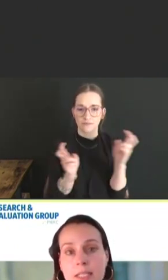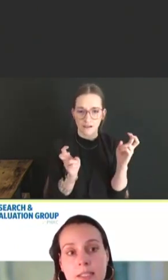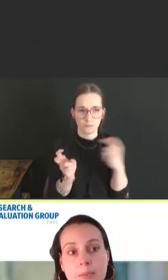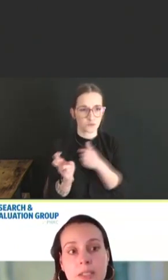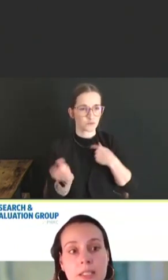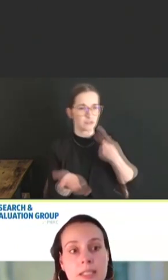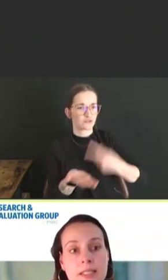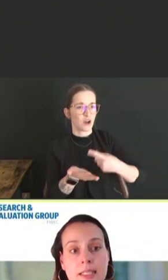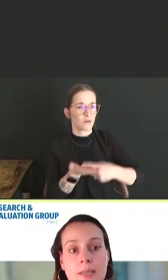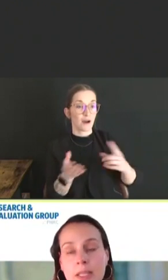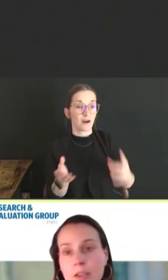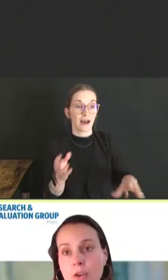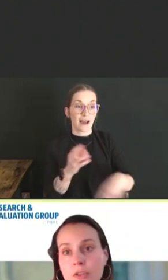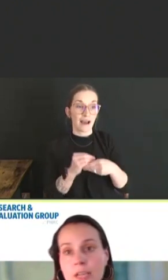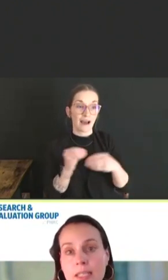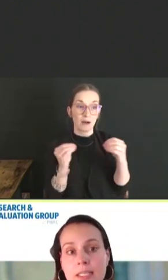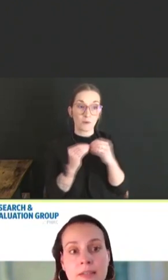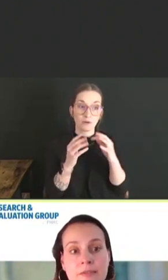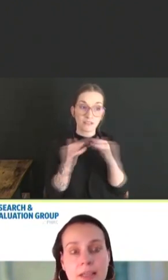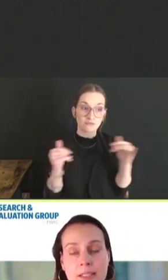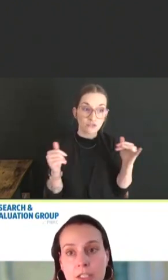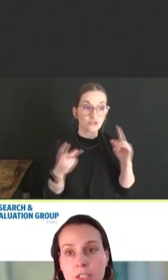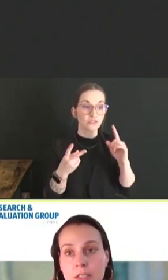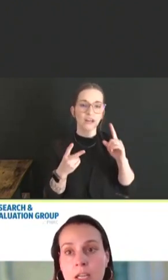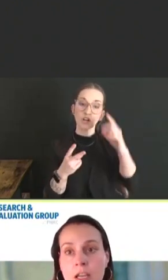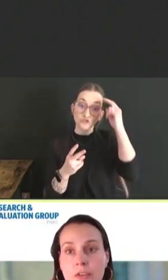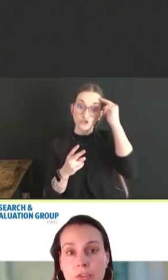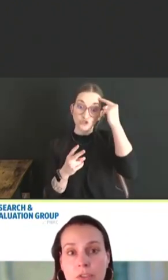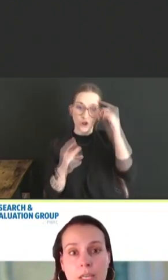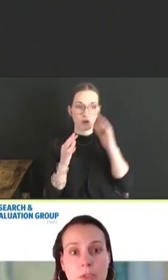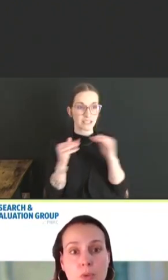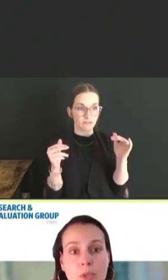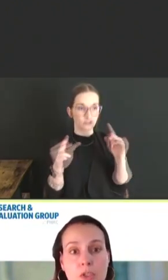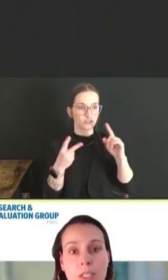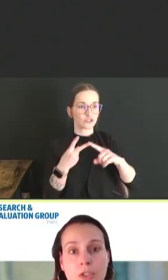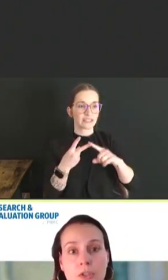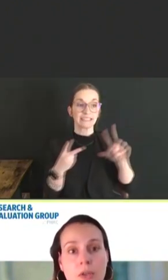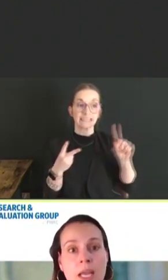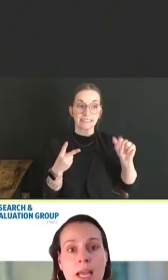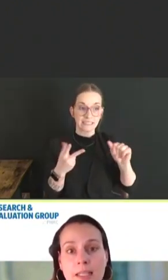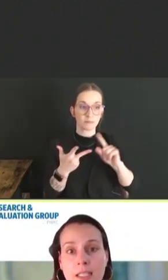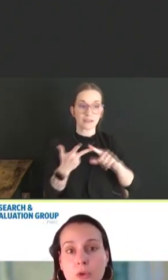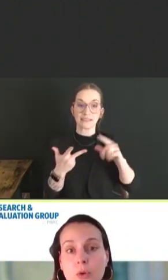disability, sleep, and the COVID-19 vaccination, for the first time in 2022, and then of course,